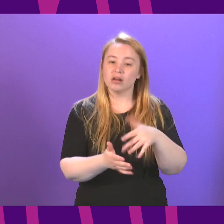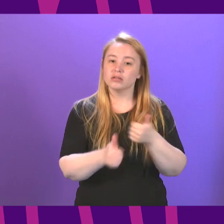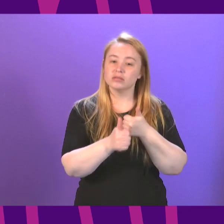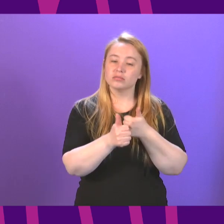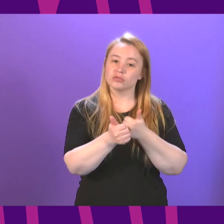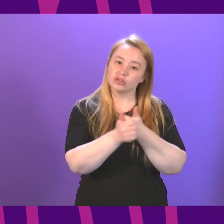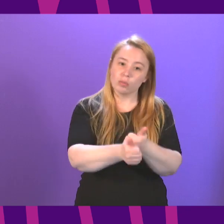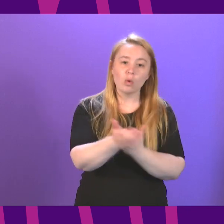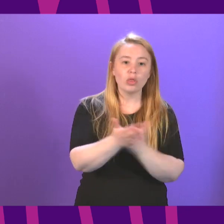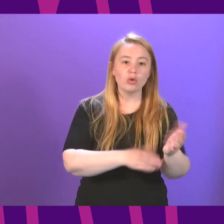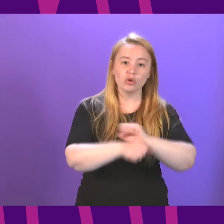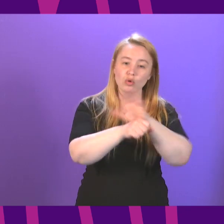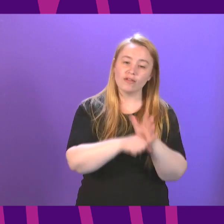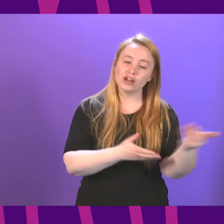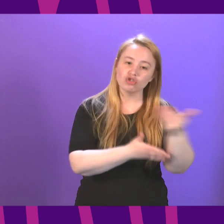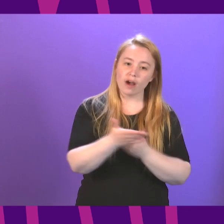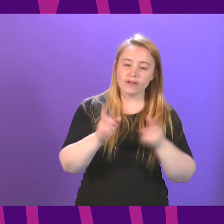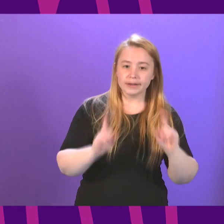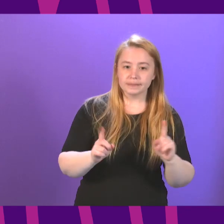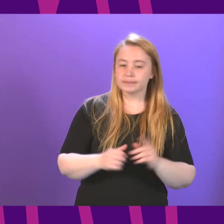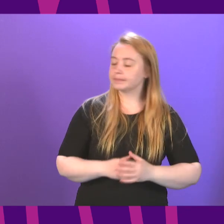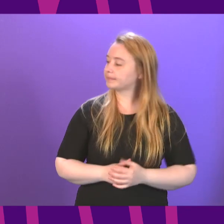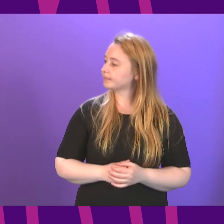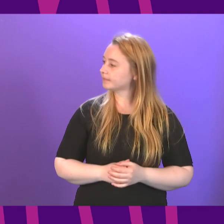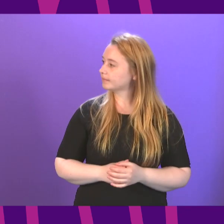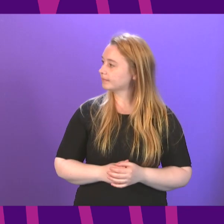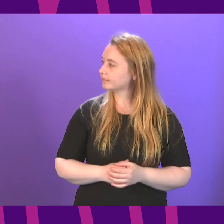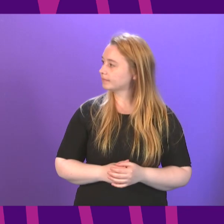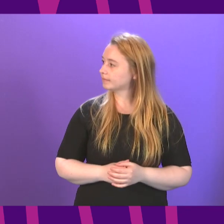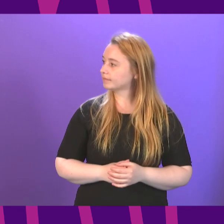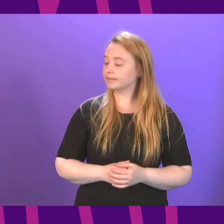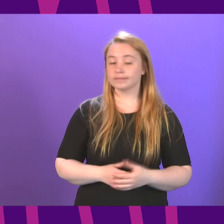The First Minister (Nicola Sturgeon): We are providing financial support